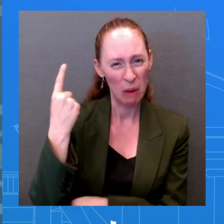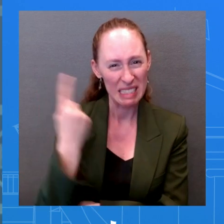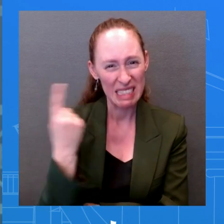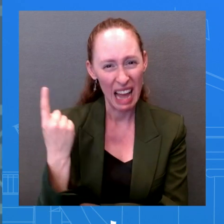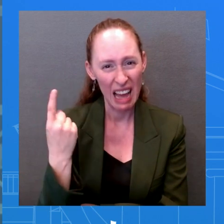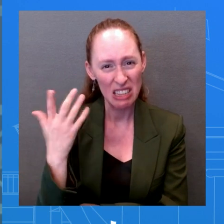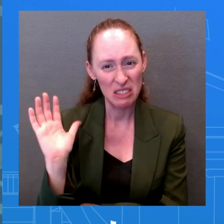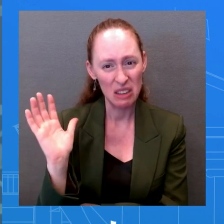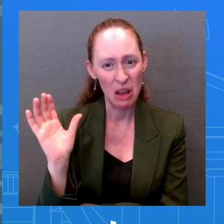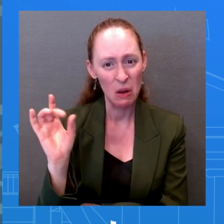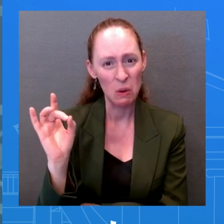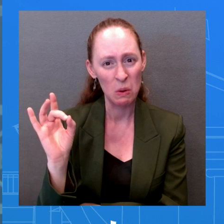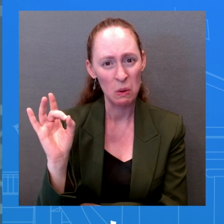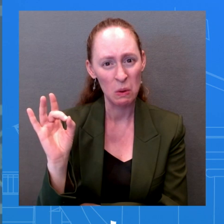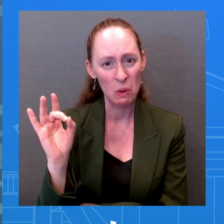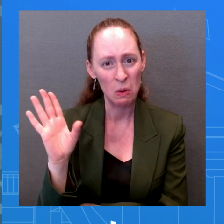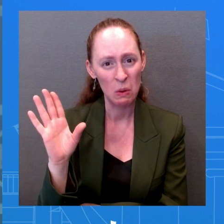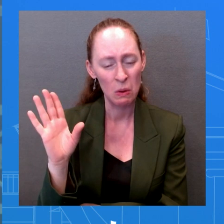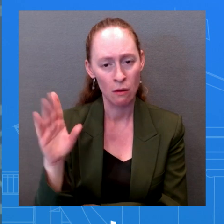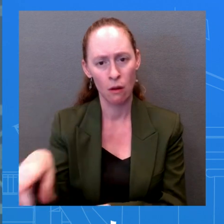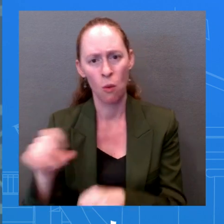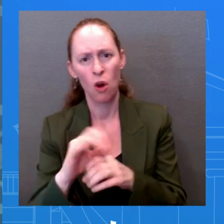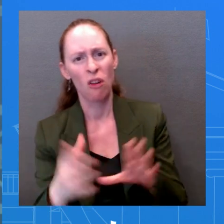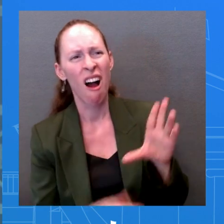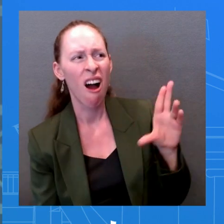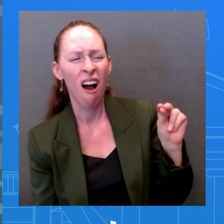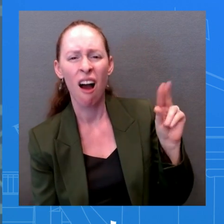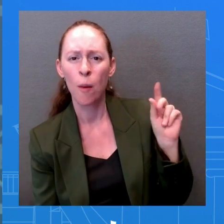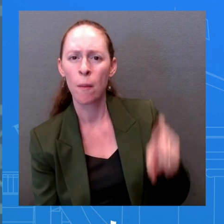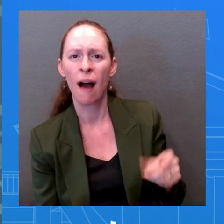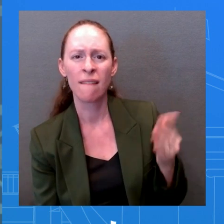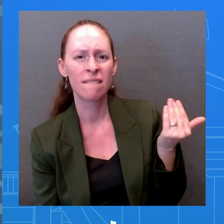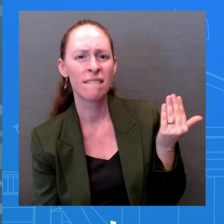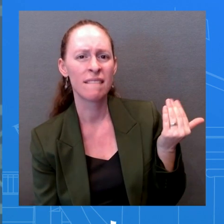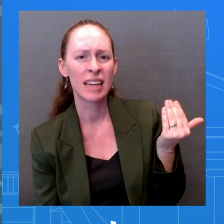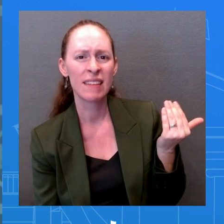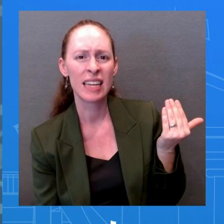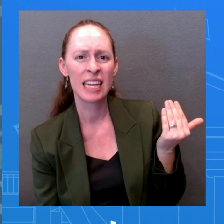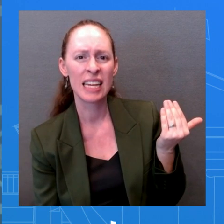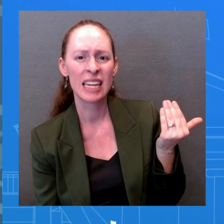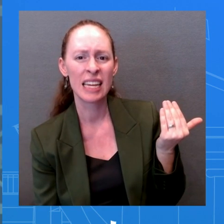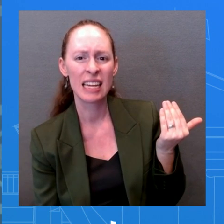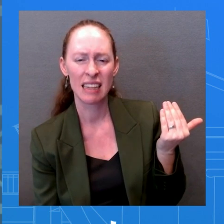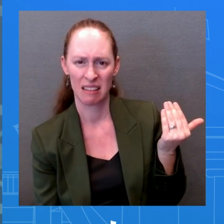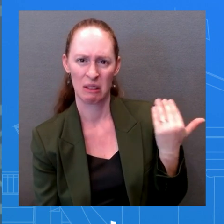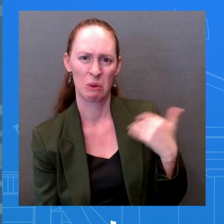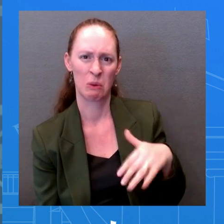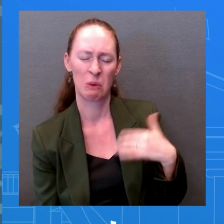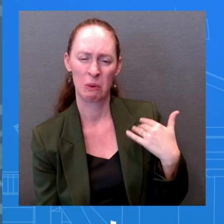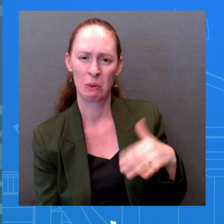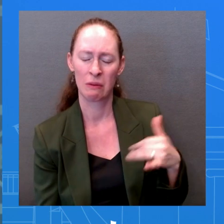the government is not a party to this deal, and so we're going to leave the specifics of the deal to the two sides.